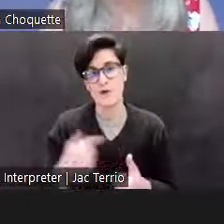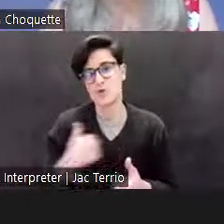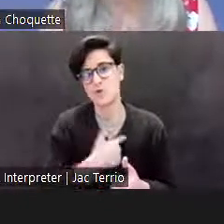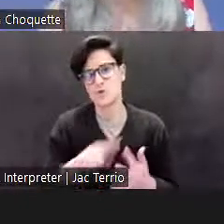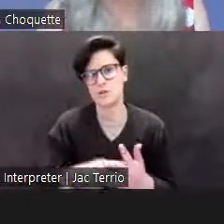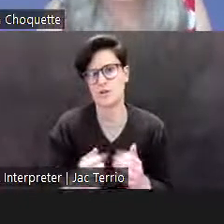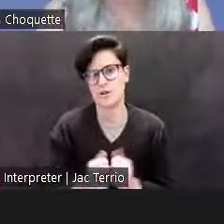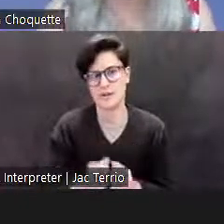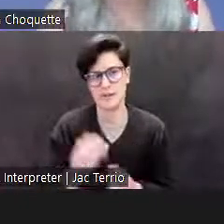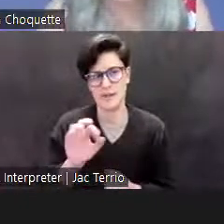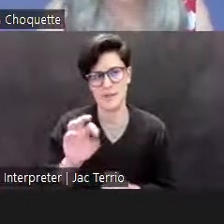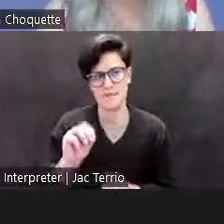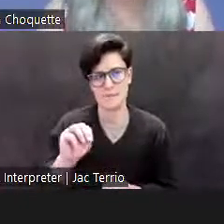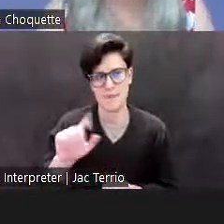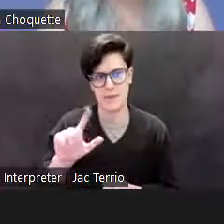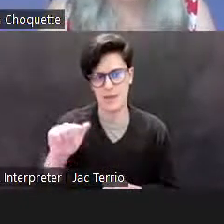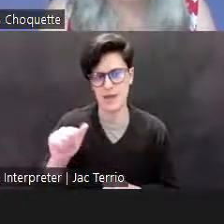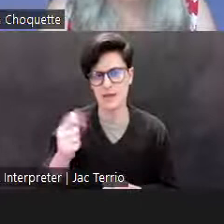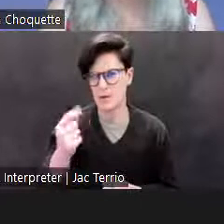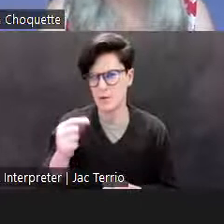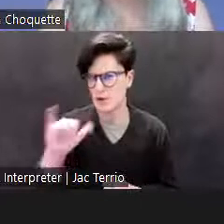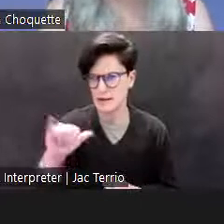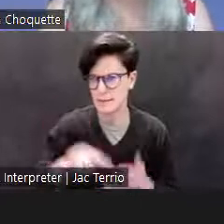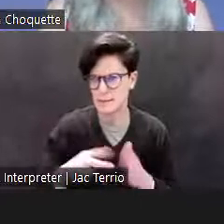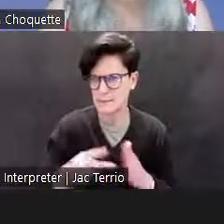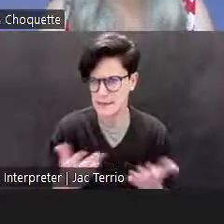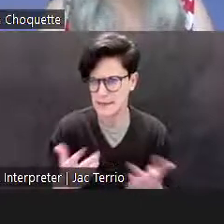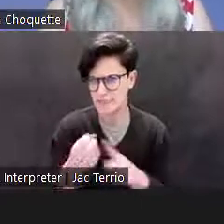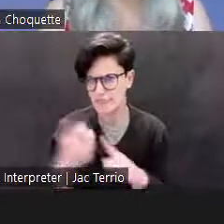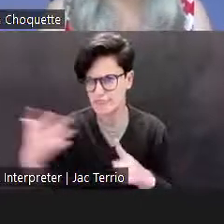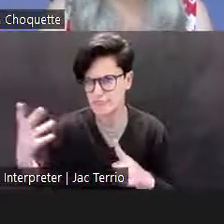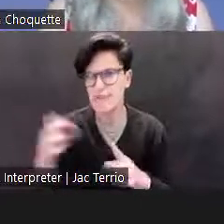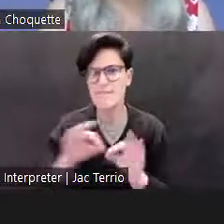15:42:17 What is Fmla Well, it's the family and medical leave Act.